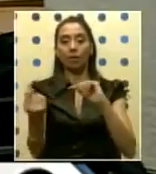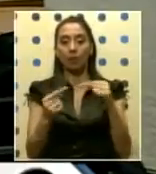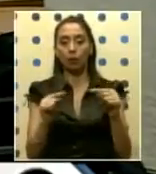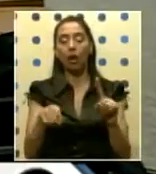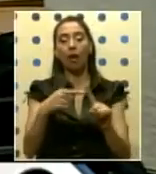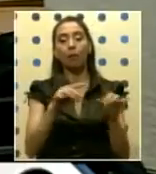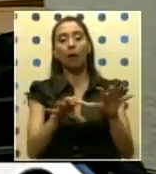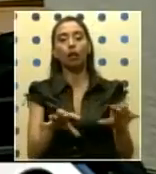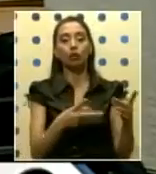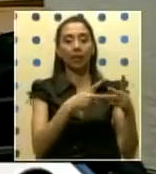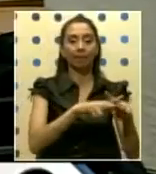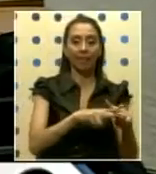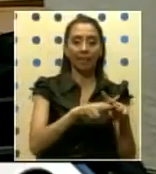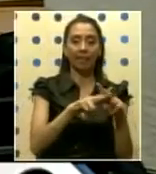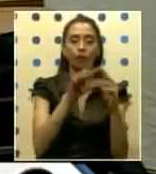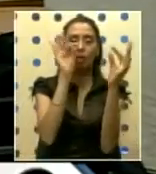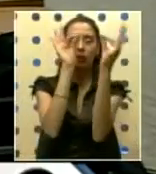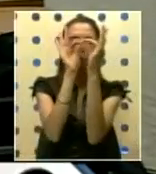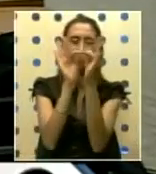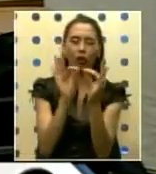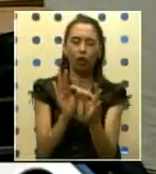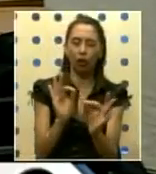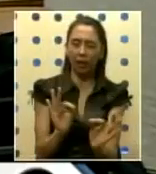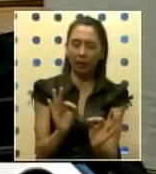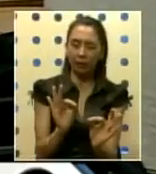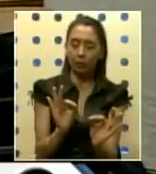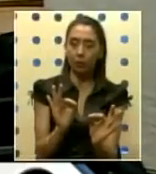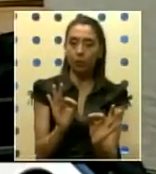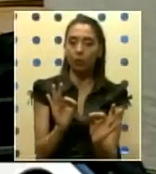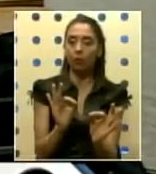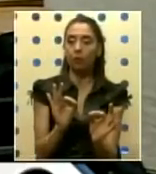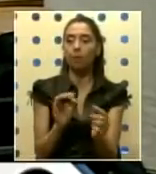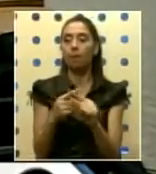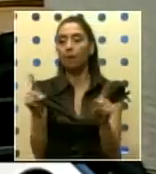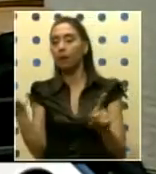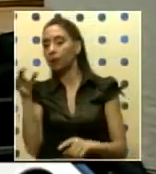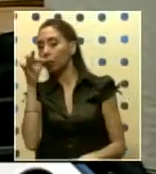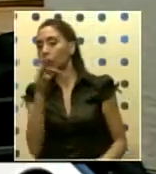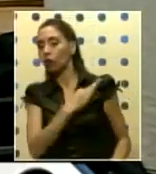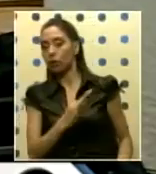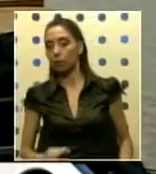in addition to just technical details-- and contrary to what the deputy Garcia put forward--